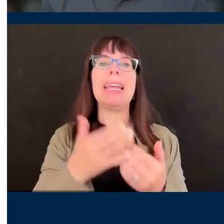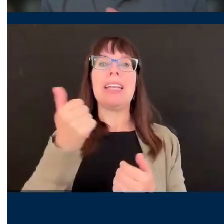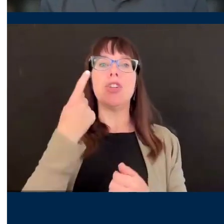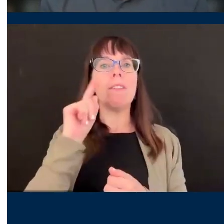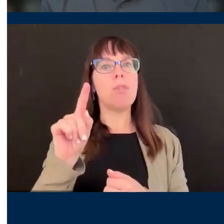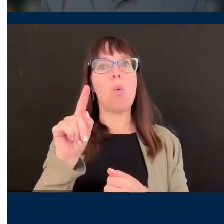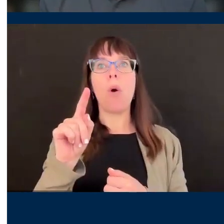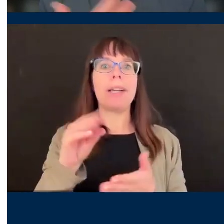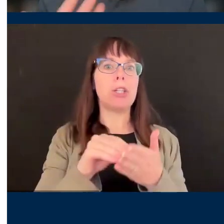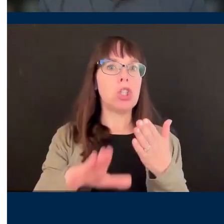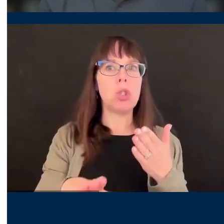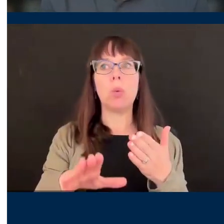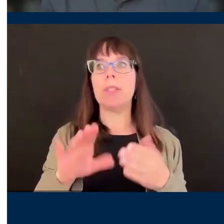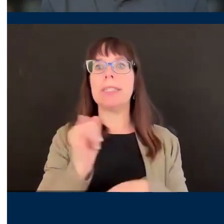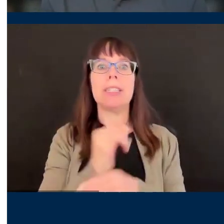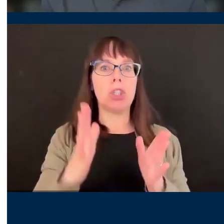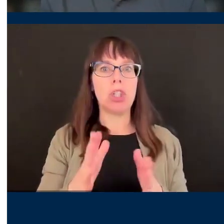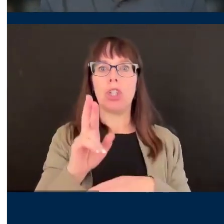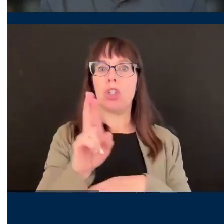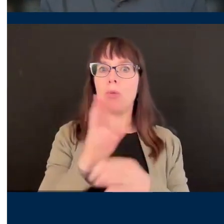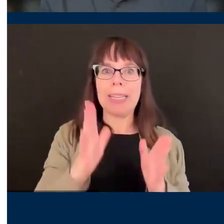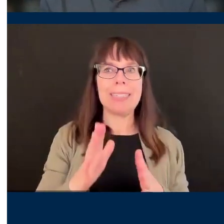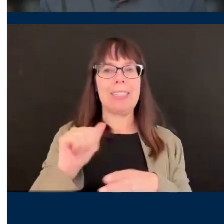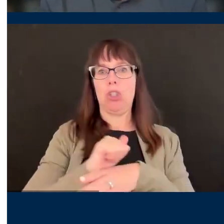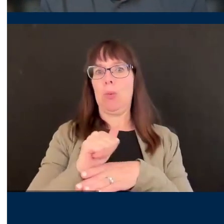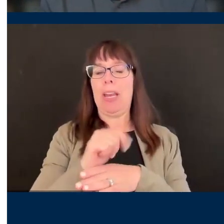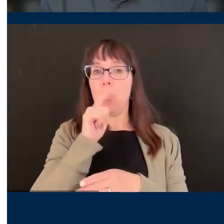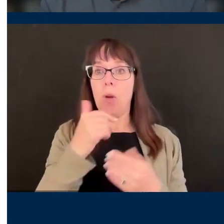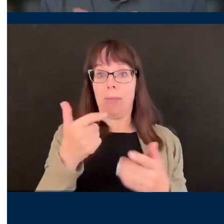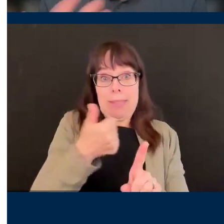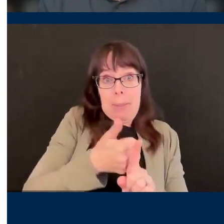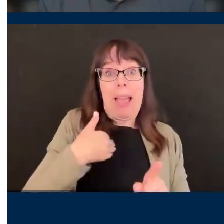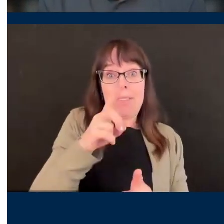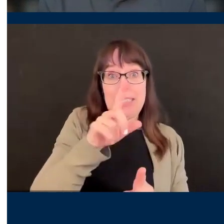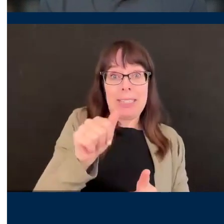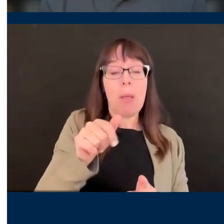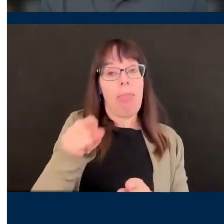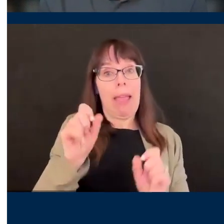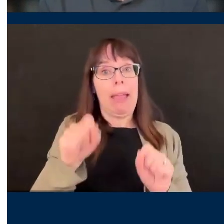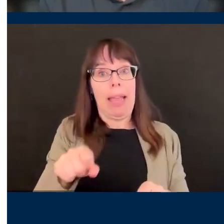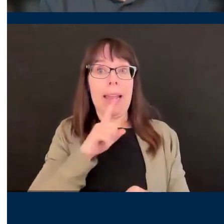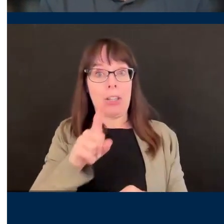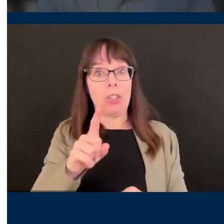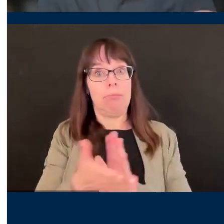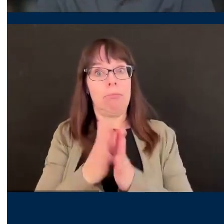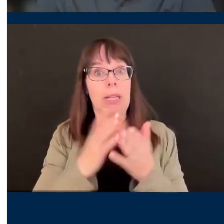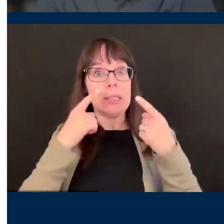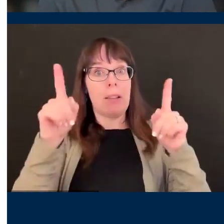students, interns, residents, trainees who may have a disability to actually be successful in a healthcare environment.